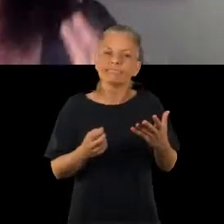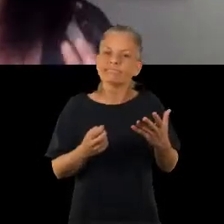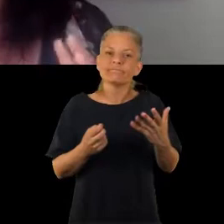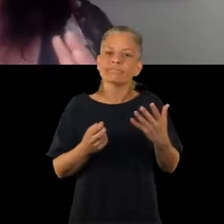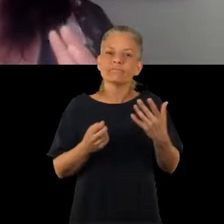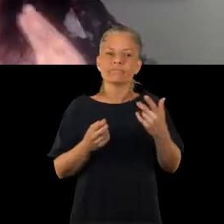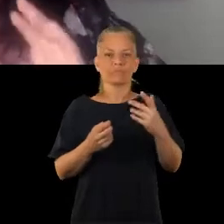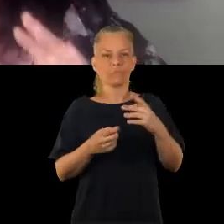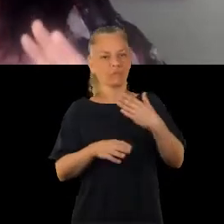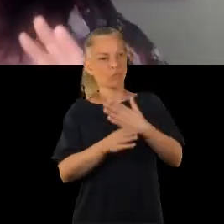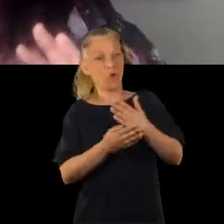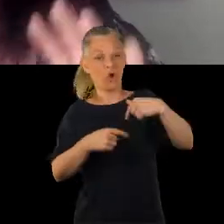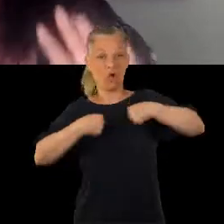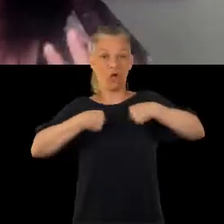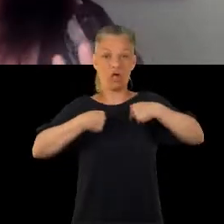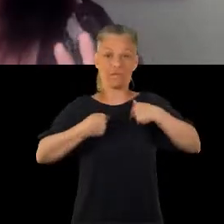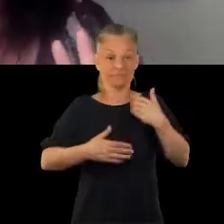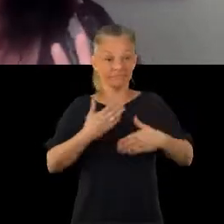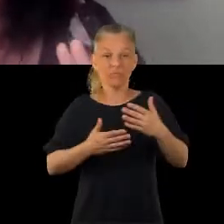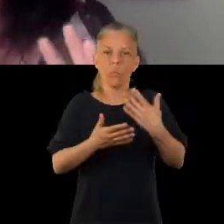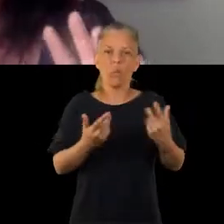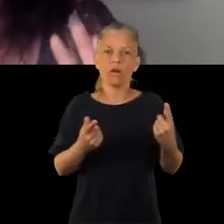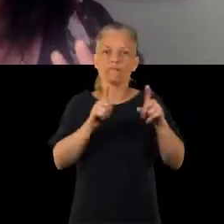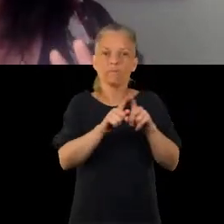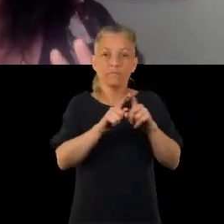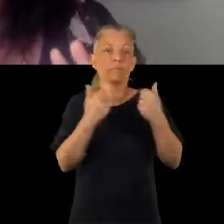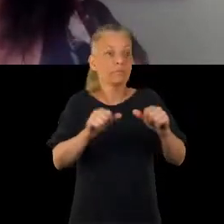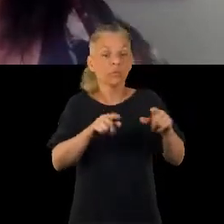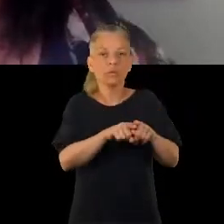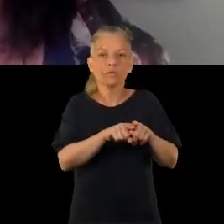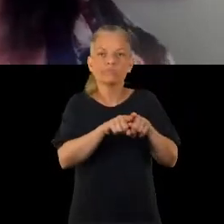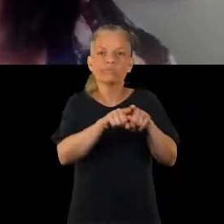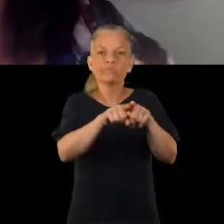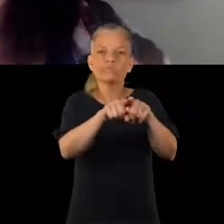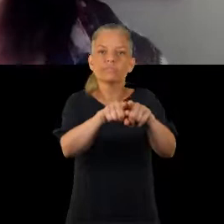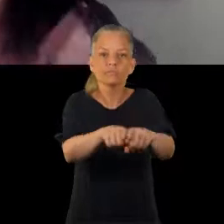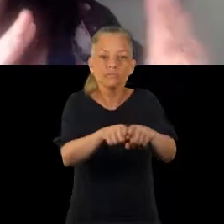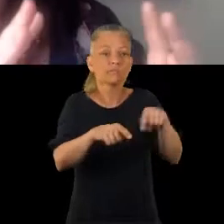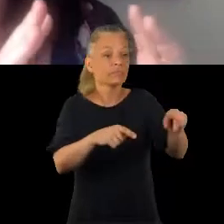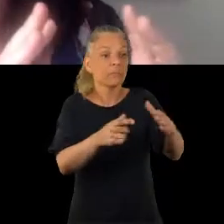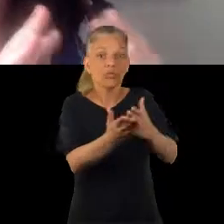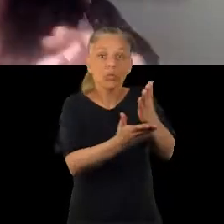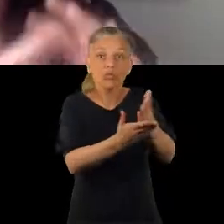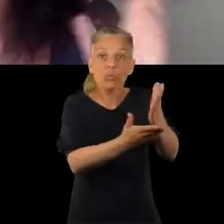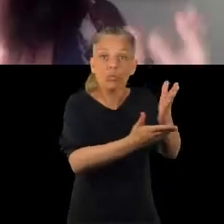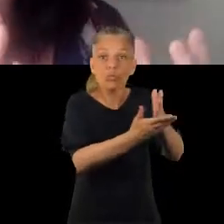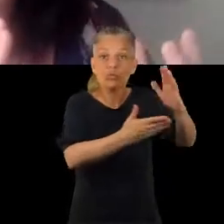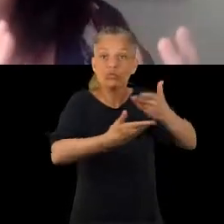step back and check what you already know,, where that comes from, and looking at the grassroots